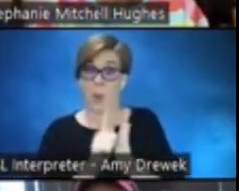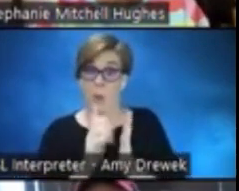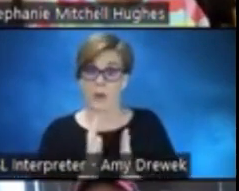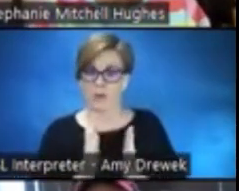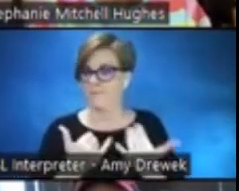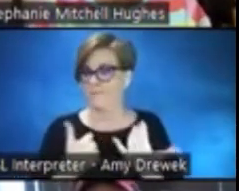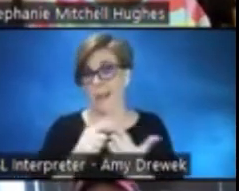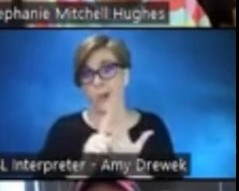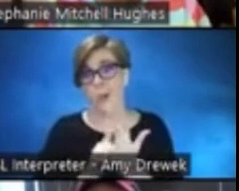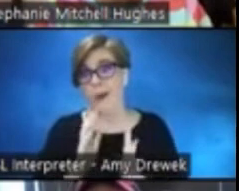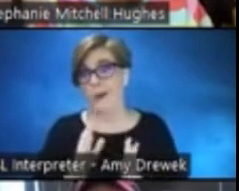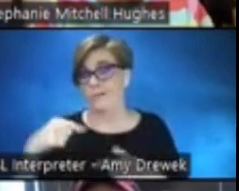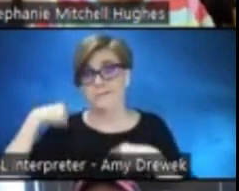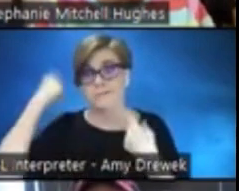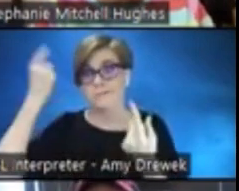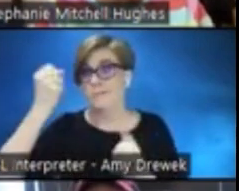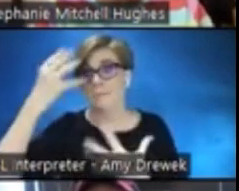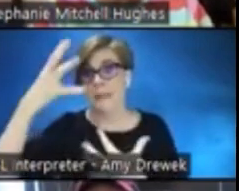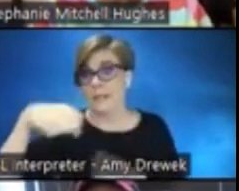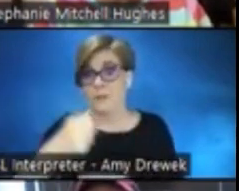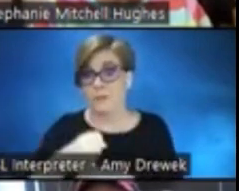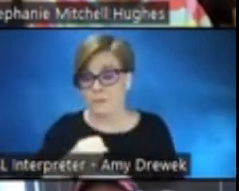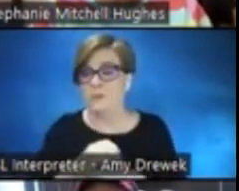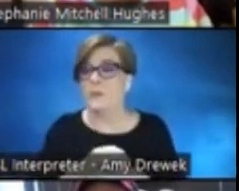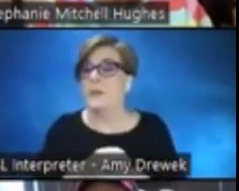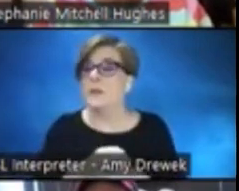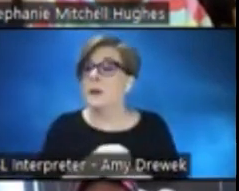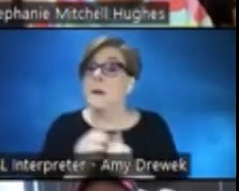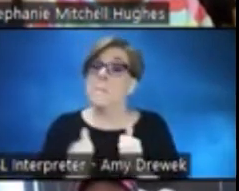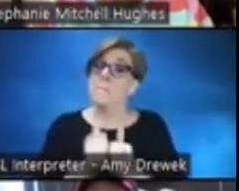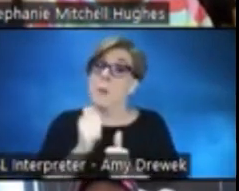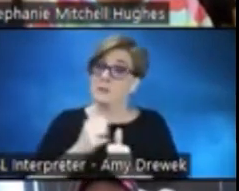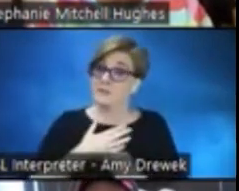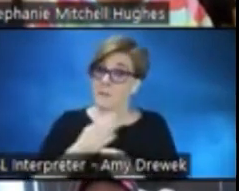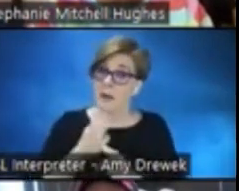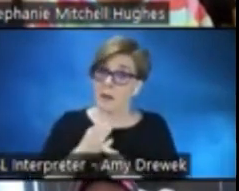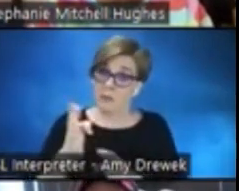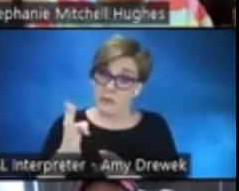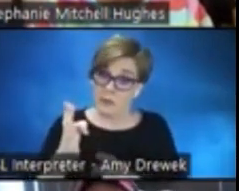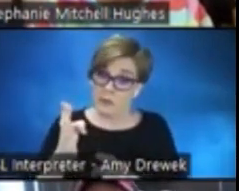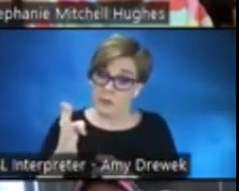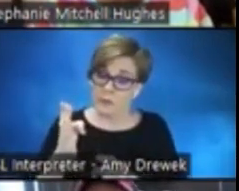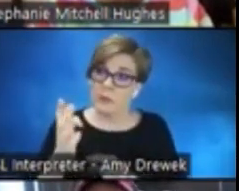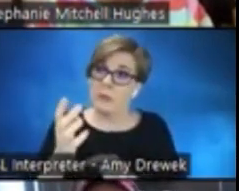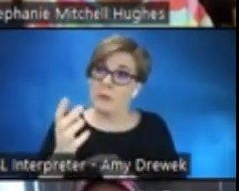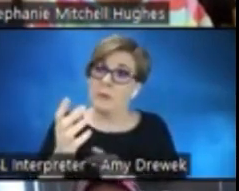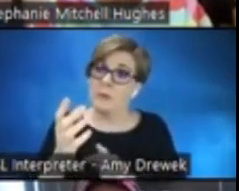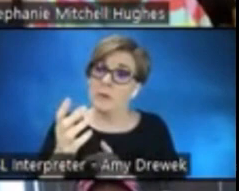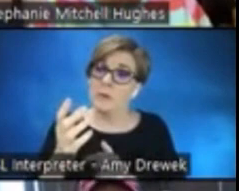REALLY LONG TIME AND SO FOR MOST OF MY CAREER IS LABOR AND